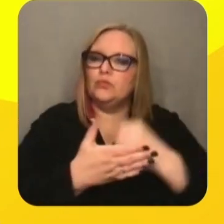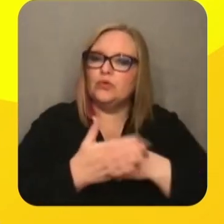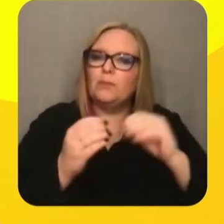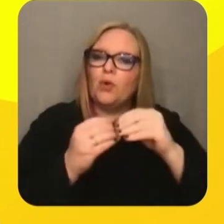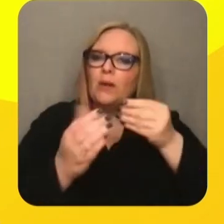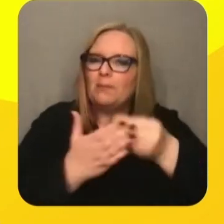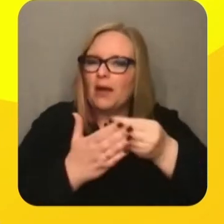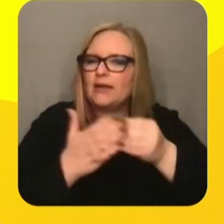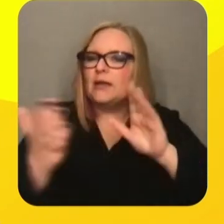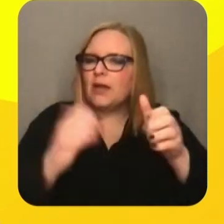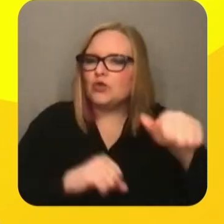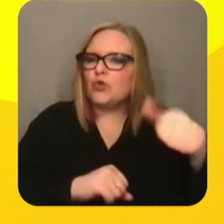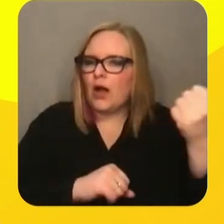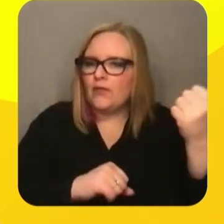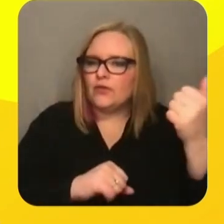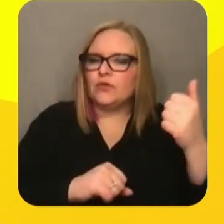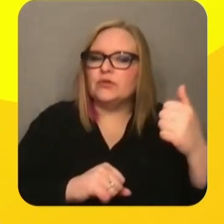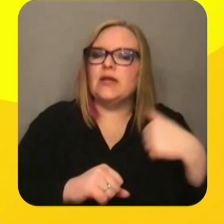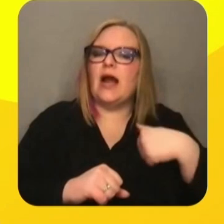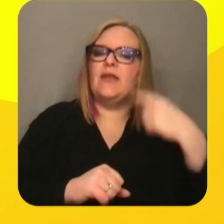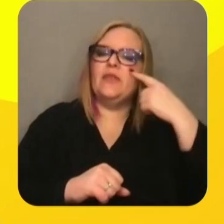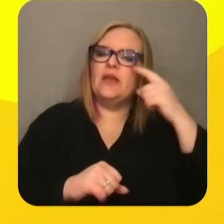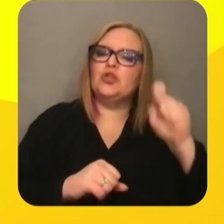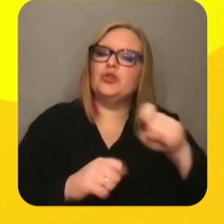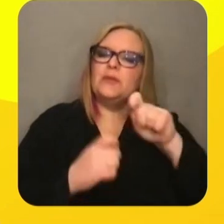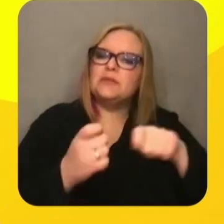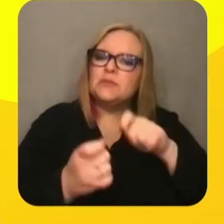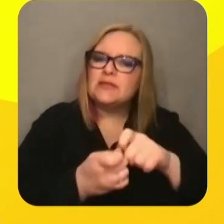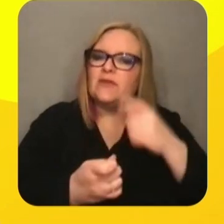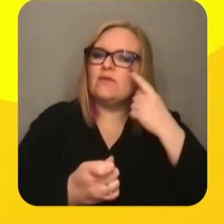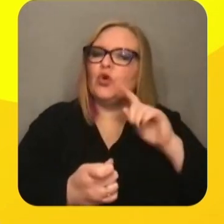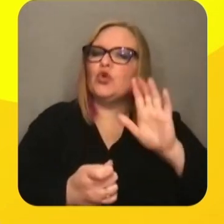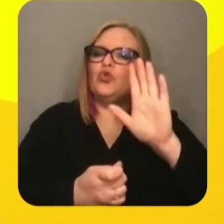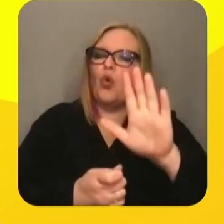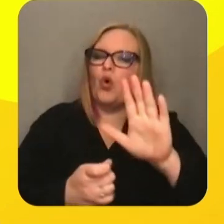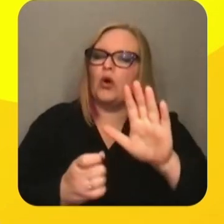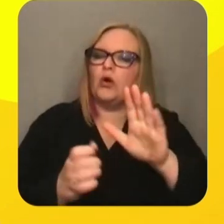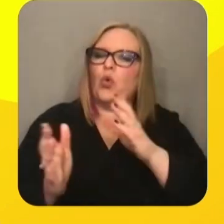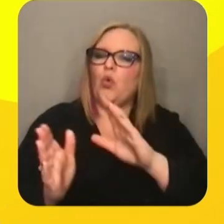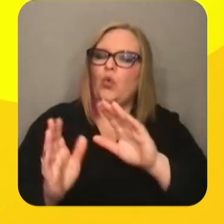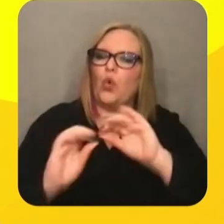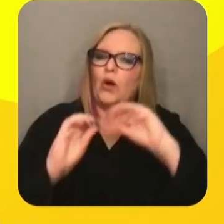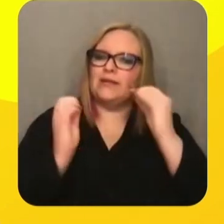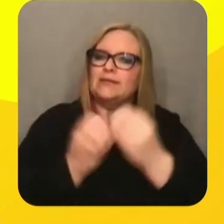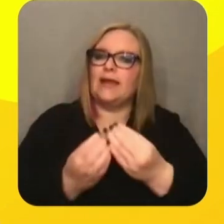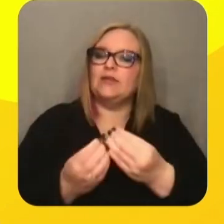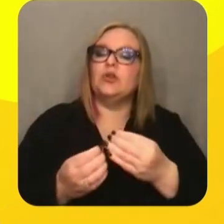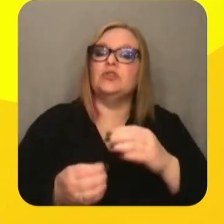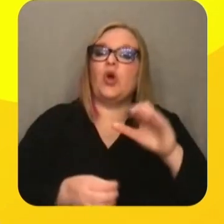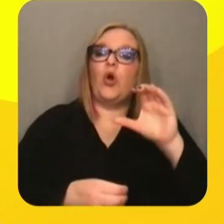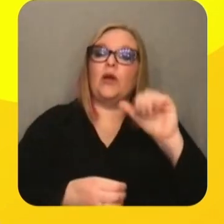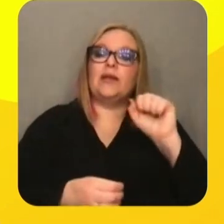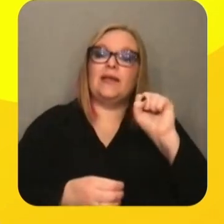And I think it should also be specific to your organization. So, case studies of where a more intersectional